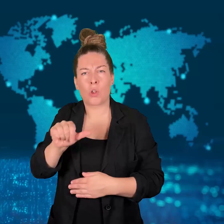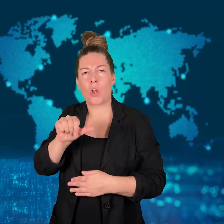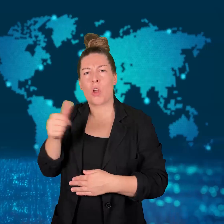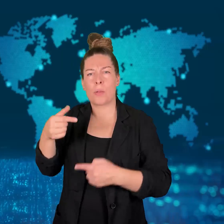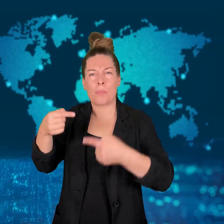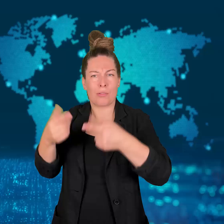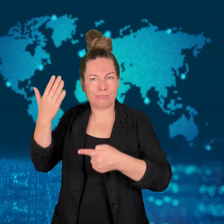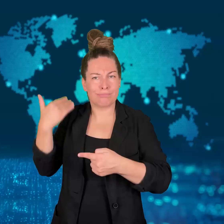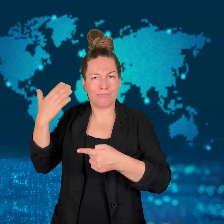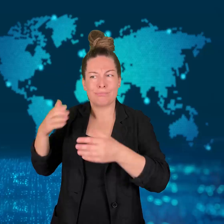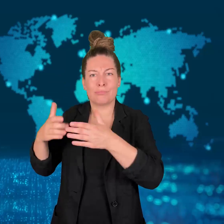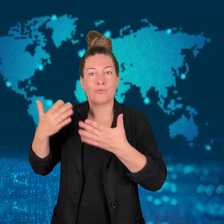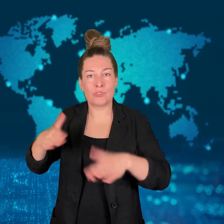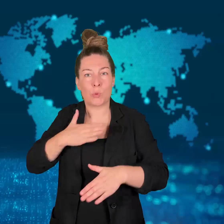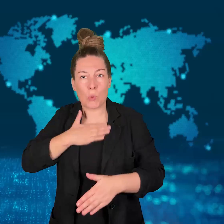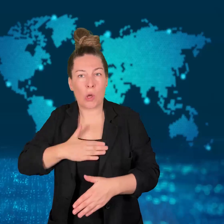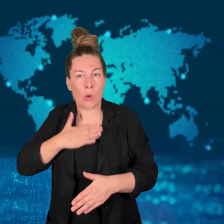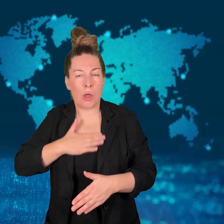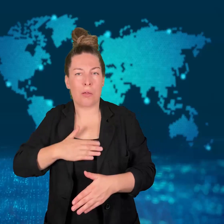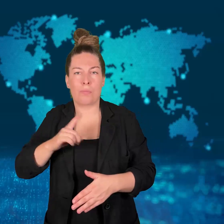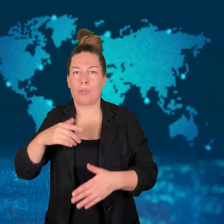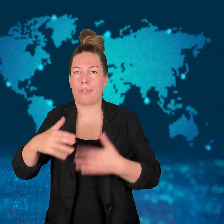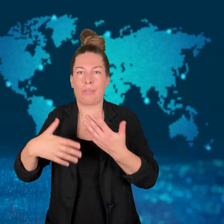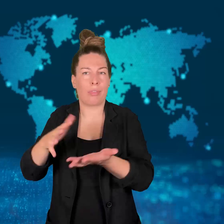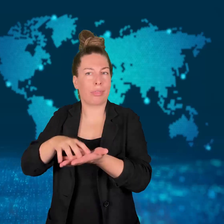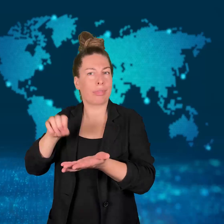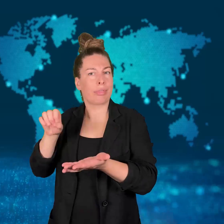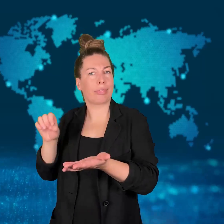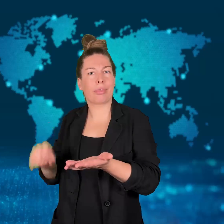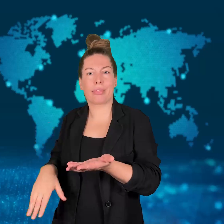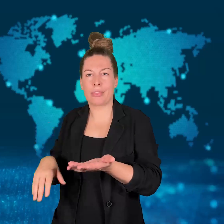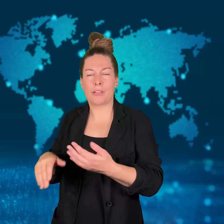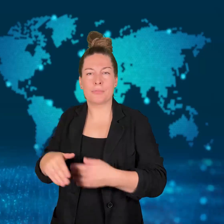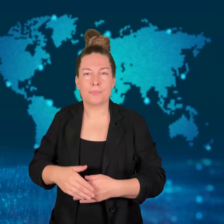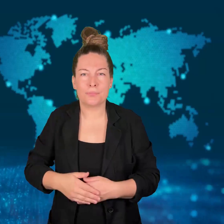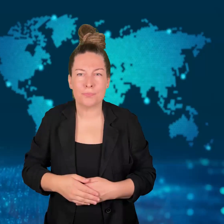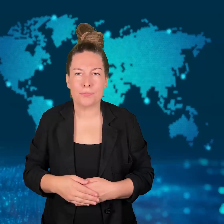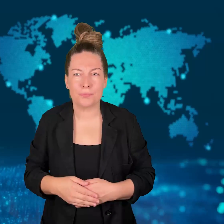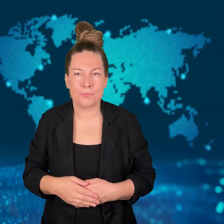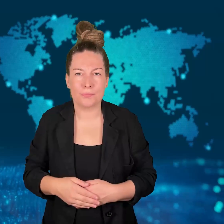Australia's Liberal Party has introduced a plan to